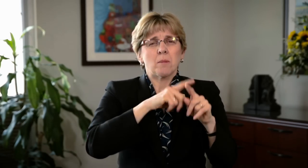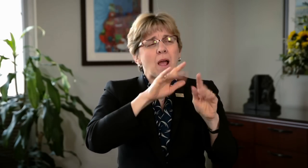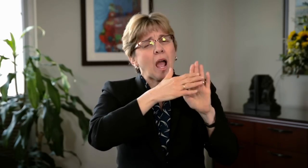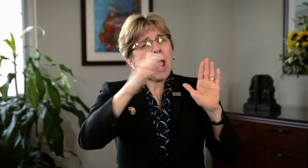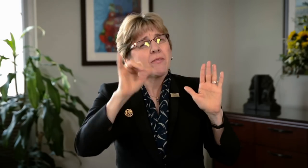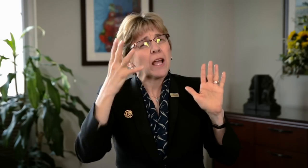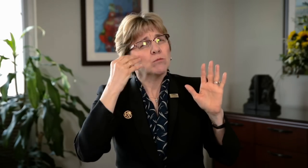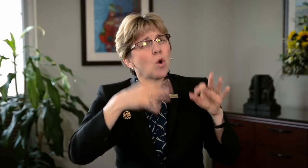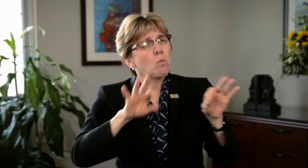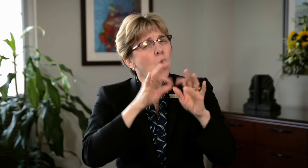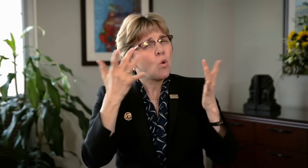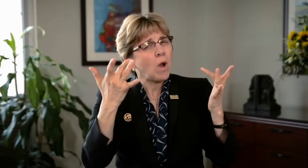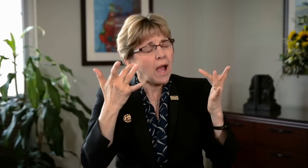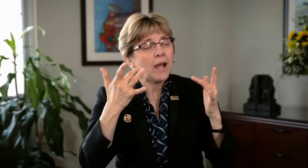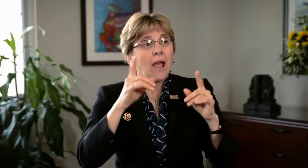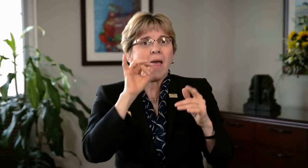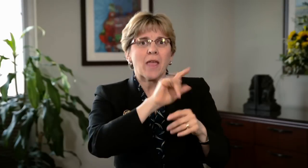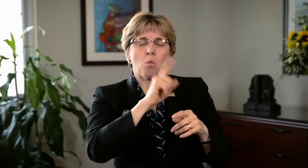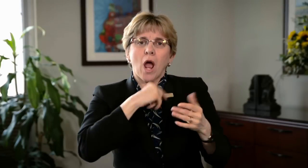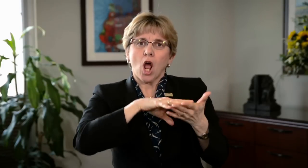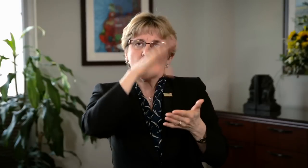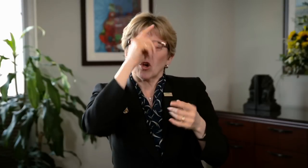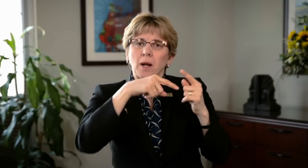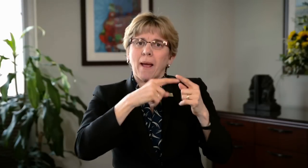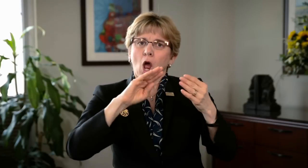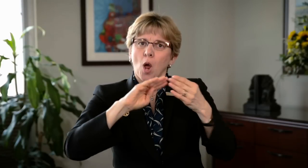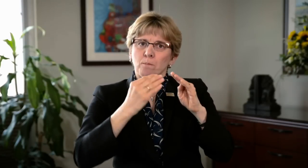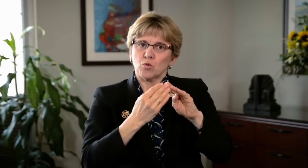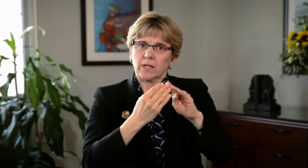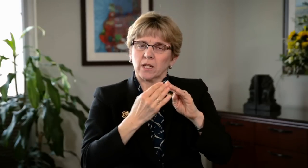Those experiences were important for one reason. They are where I learned about community health.